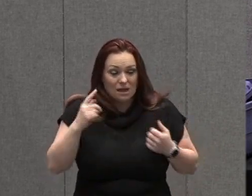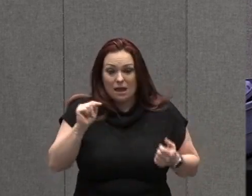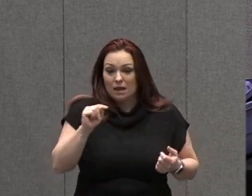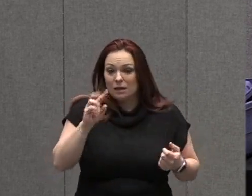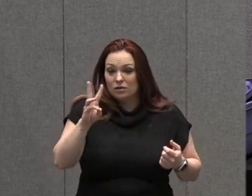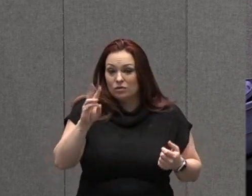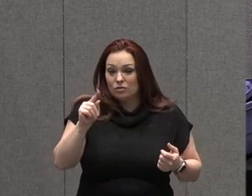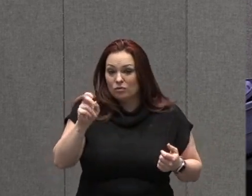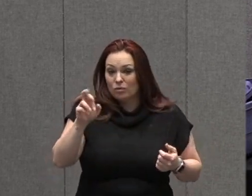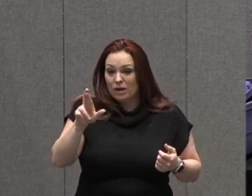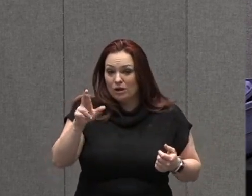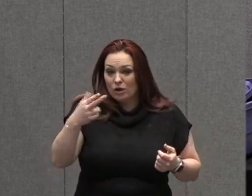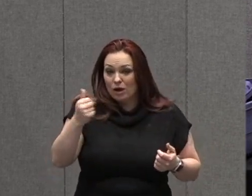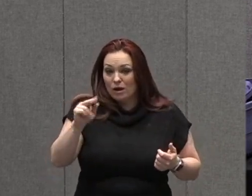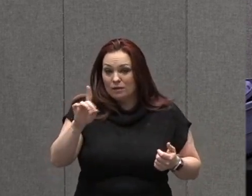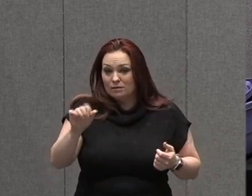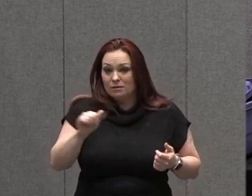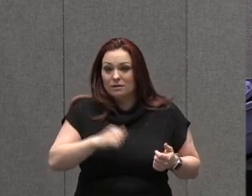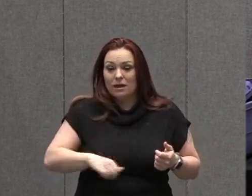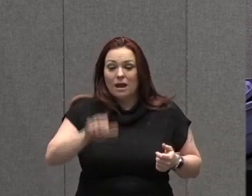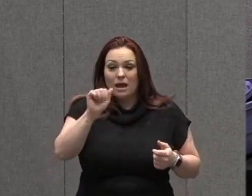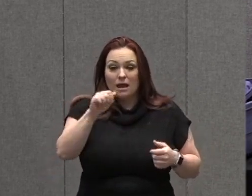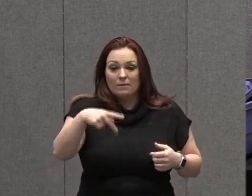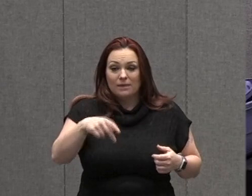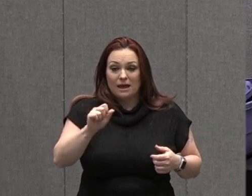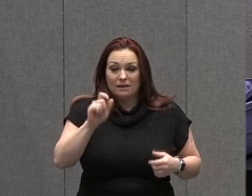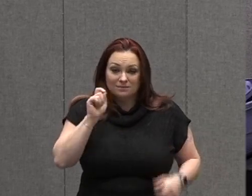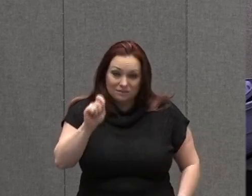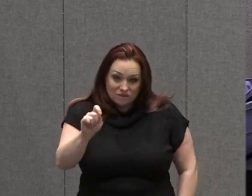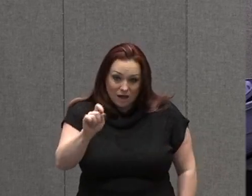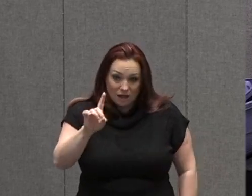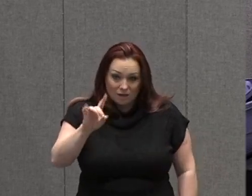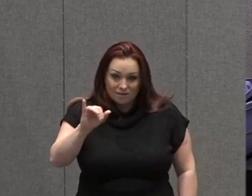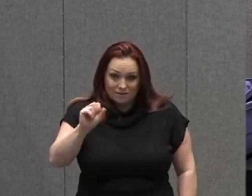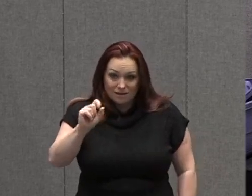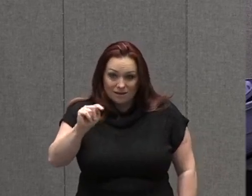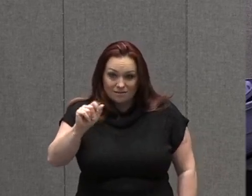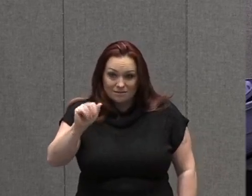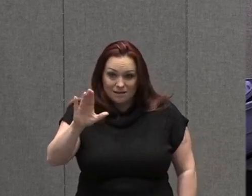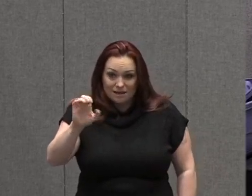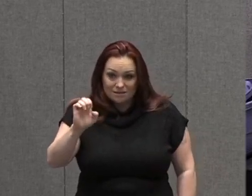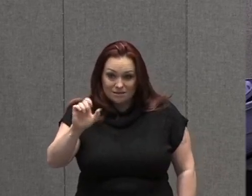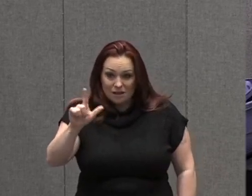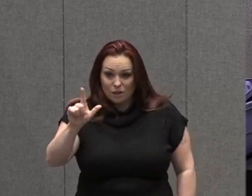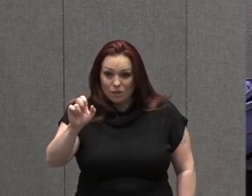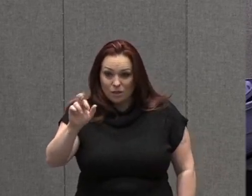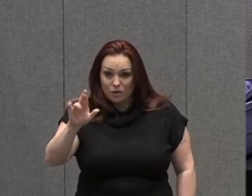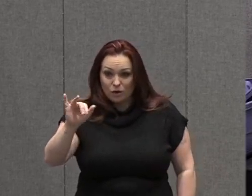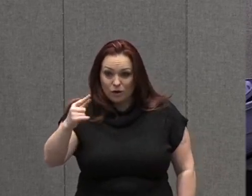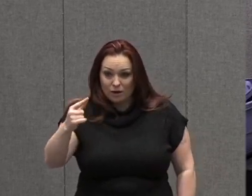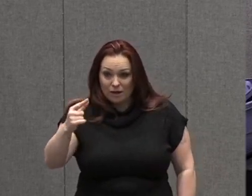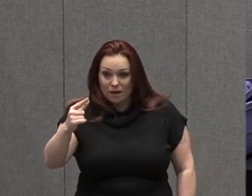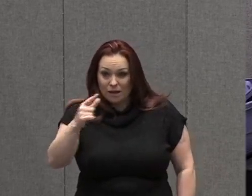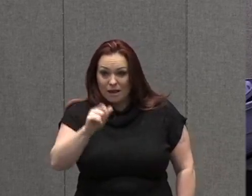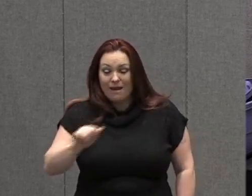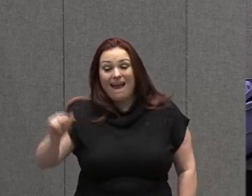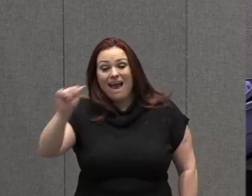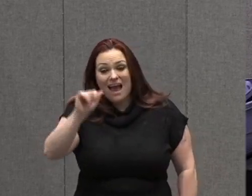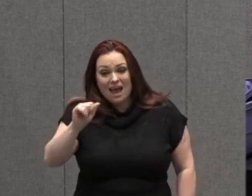So APS.distancelearning@gmail.com or @HomeWithAPS if you're going to do anything